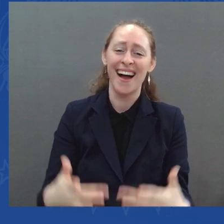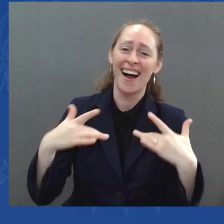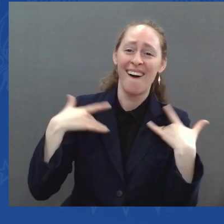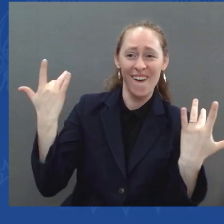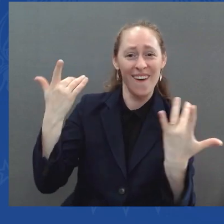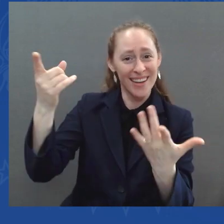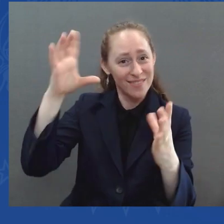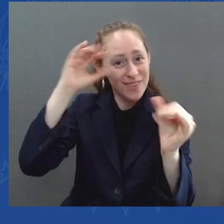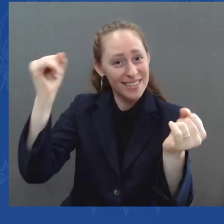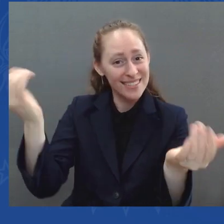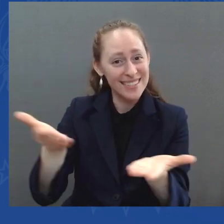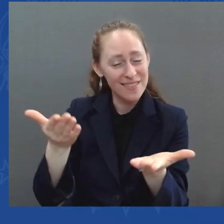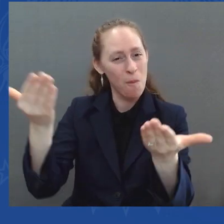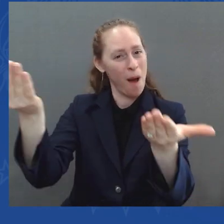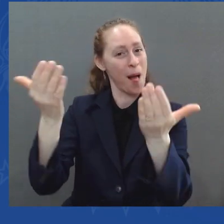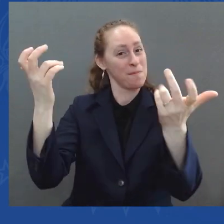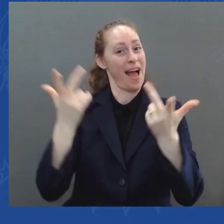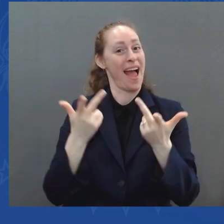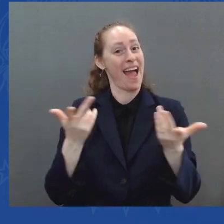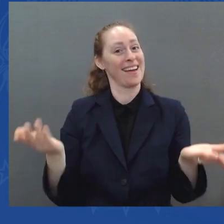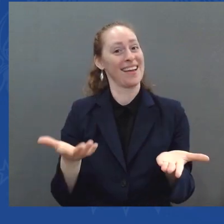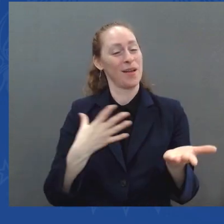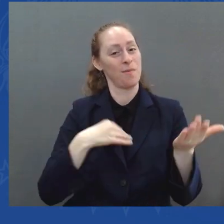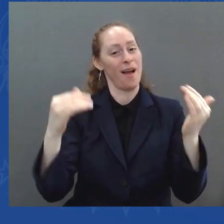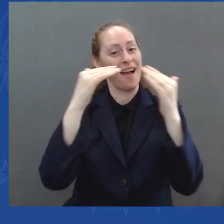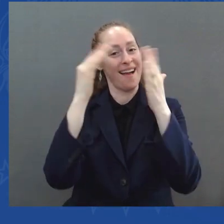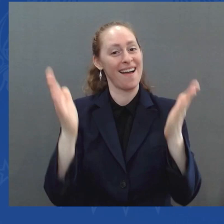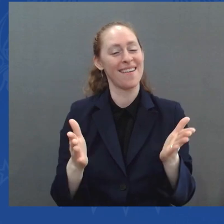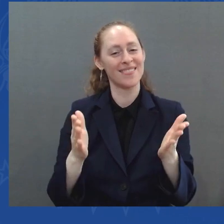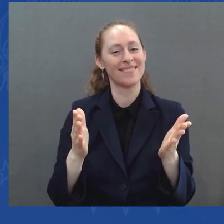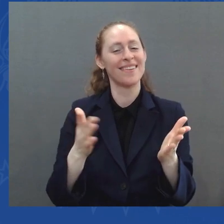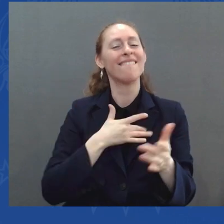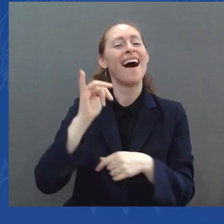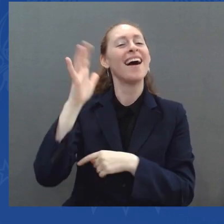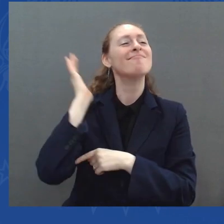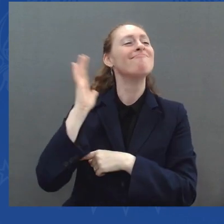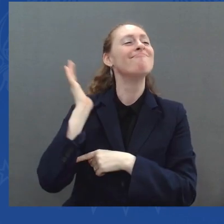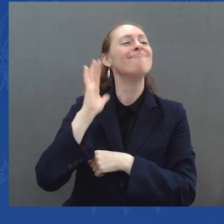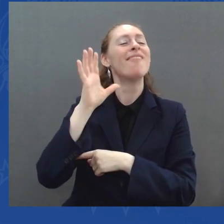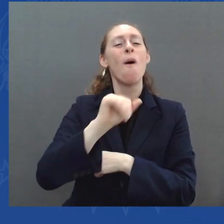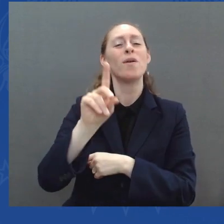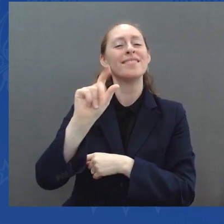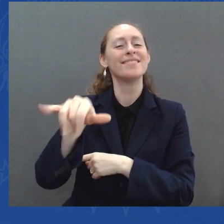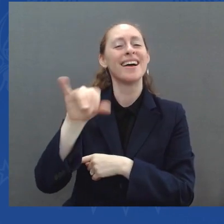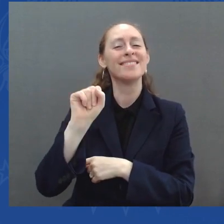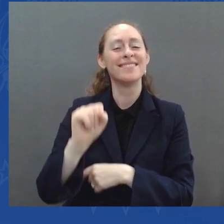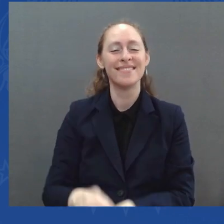Being here with you brings back so many good memories, we just had lunch together